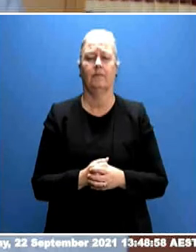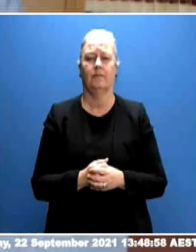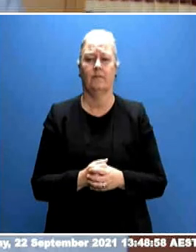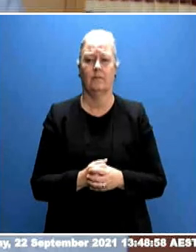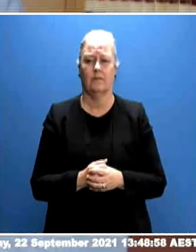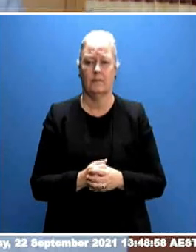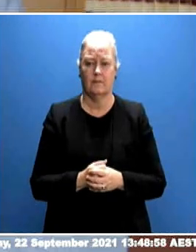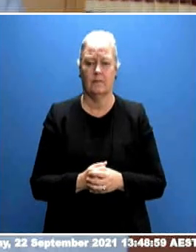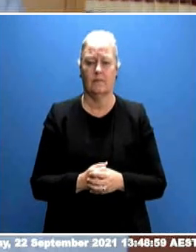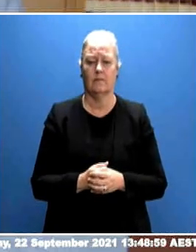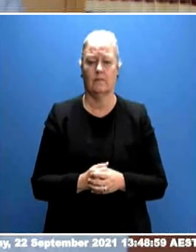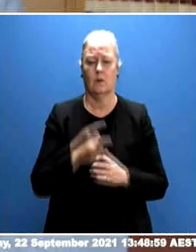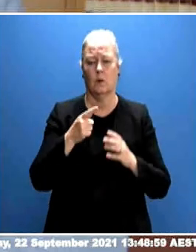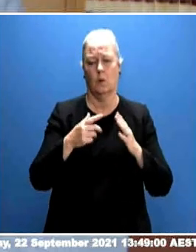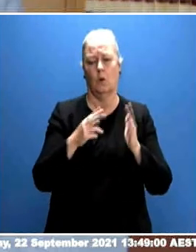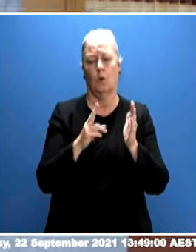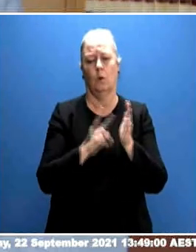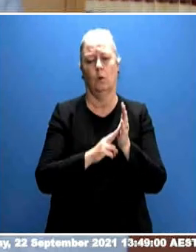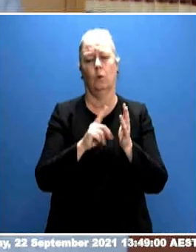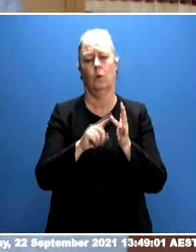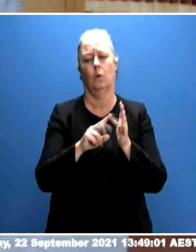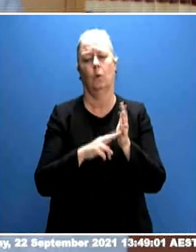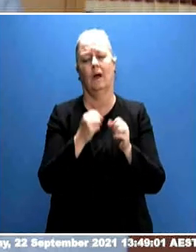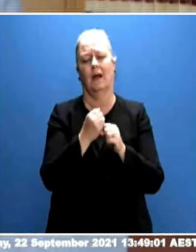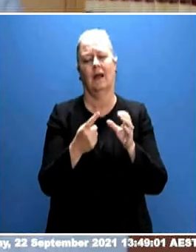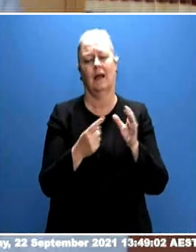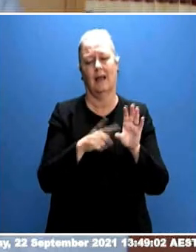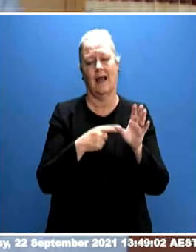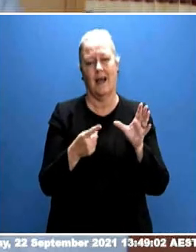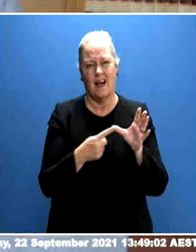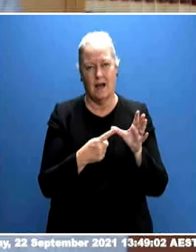Noongar Boodjar people, and pay my respects to Elders past and present,